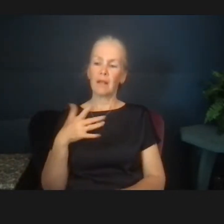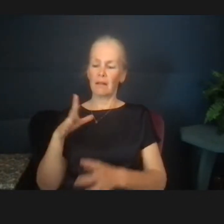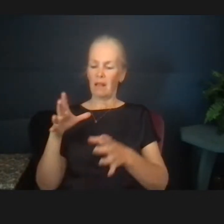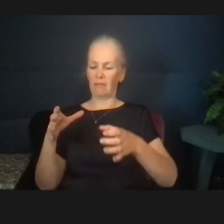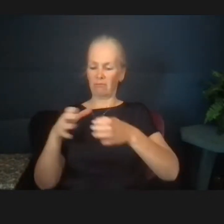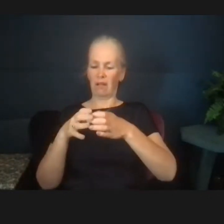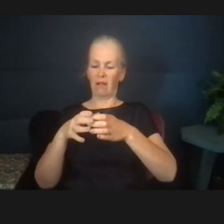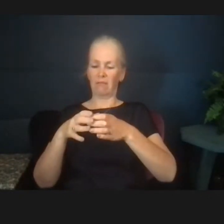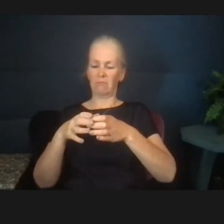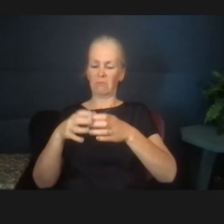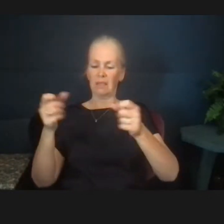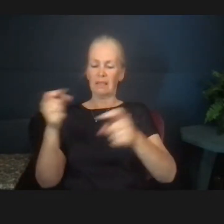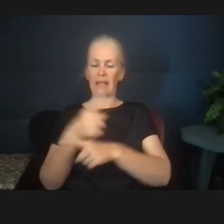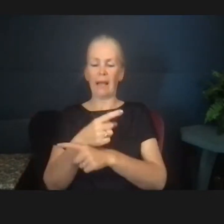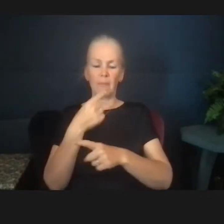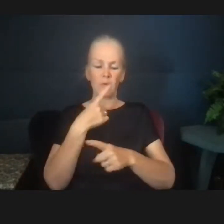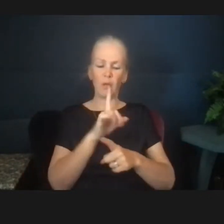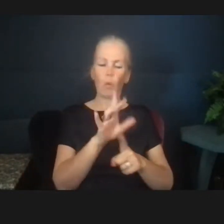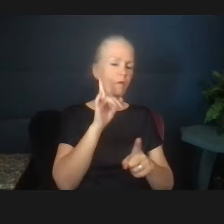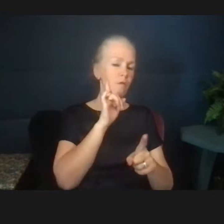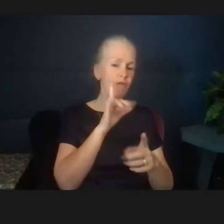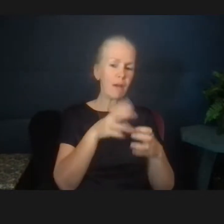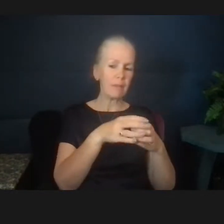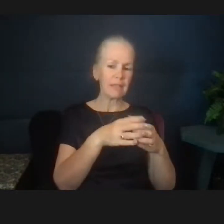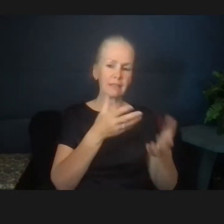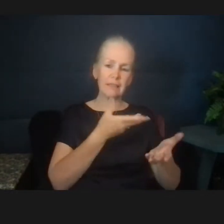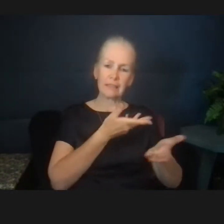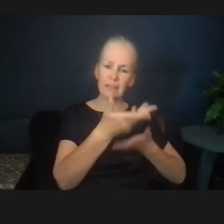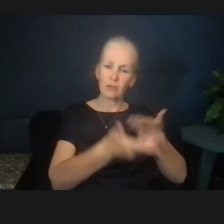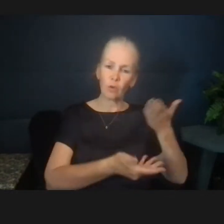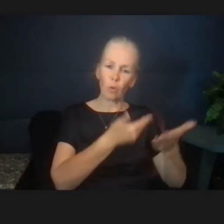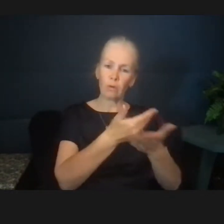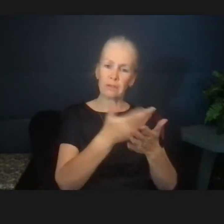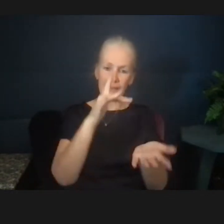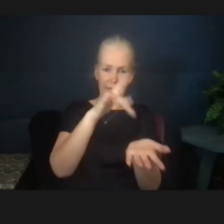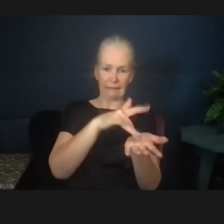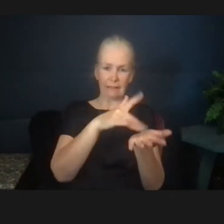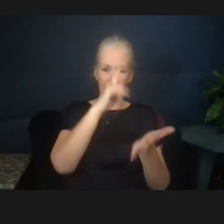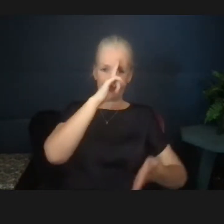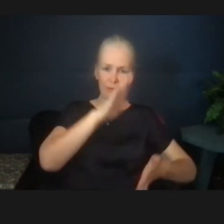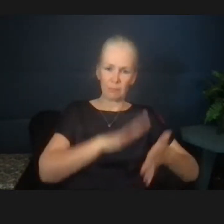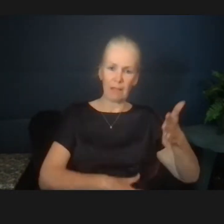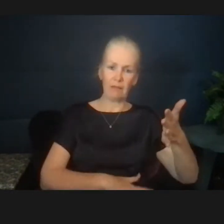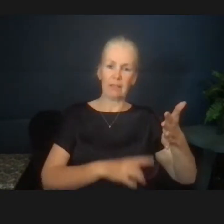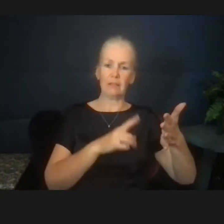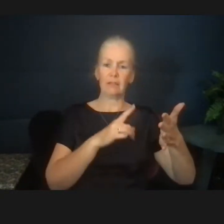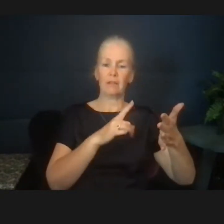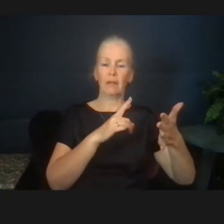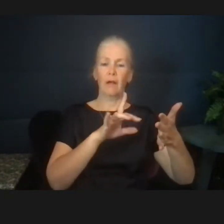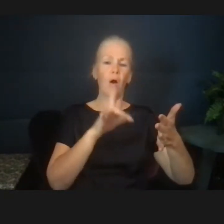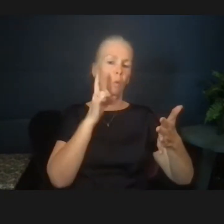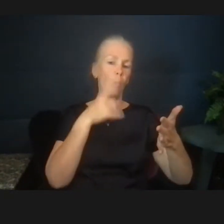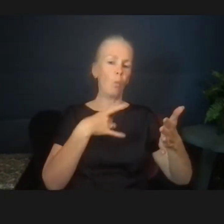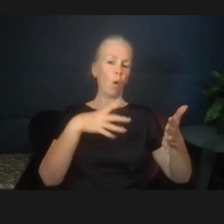gap between feminist discourse which was centred and experiences which is centred on white women